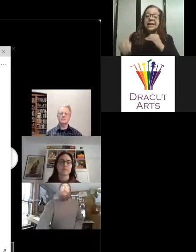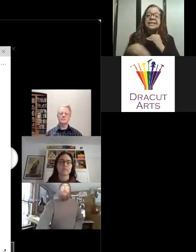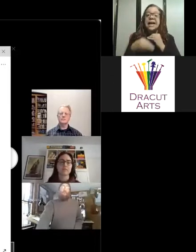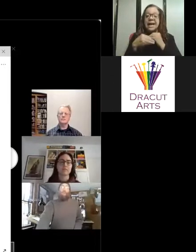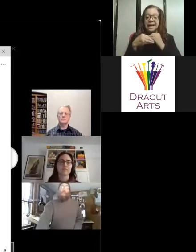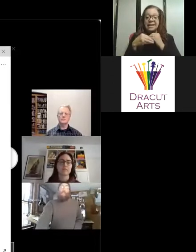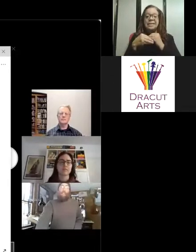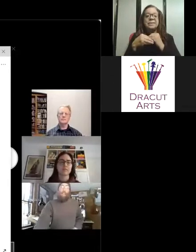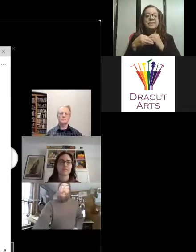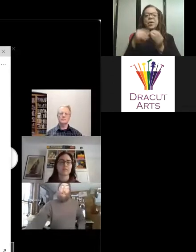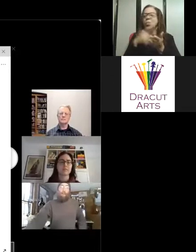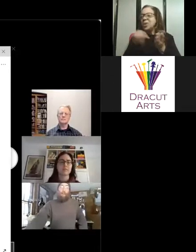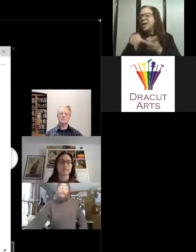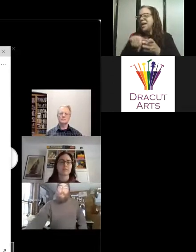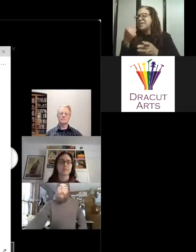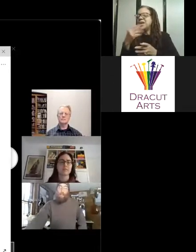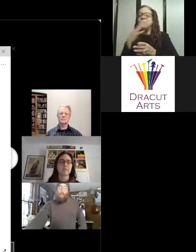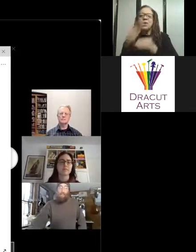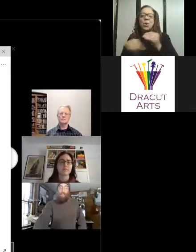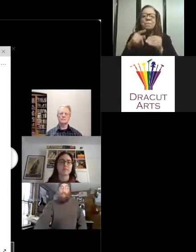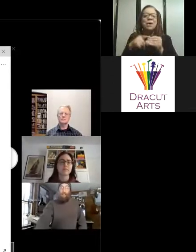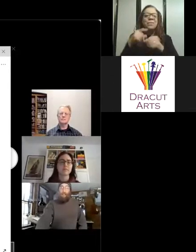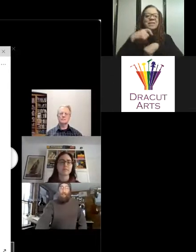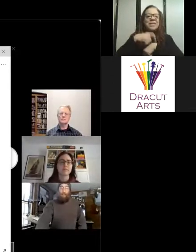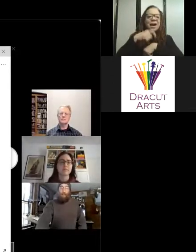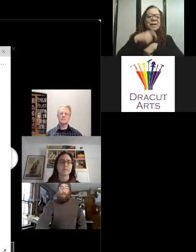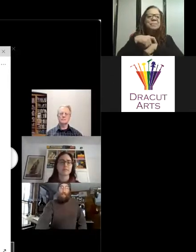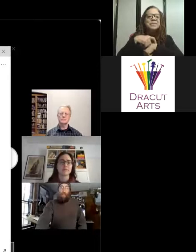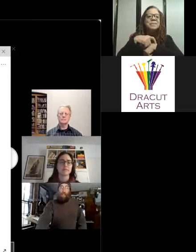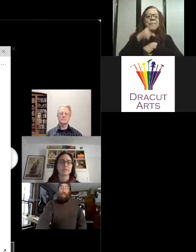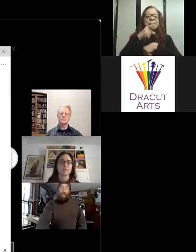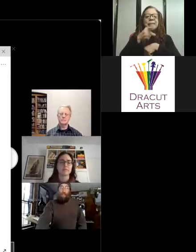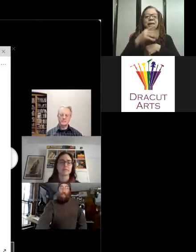what else can we say about the times he mentions, um, in his P.S.,